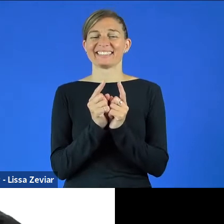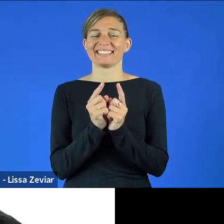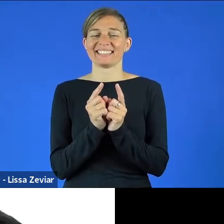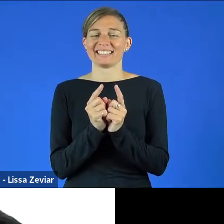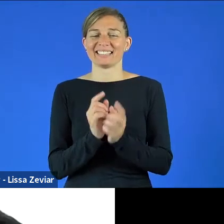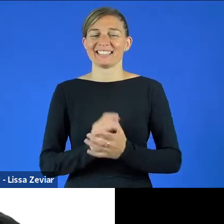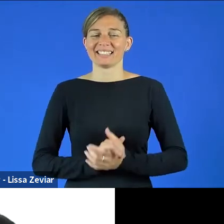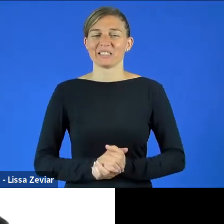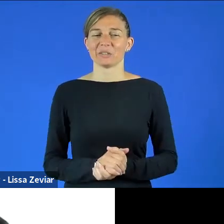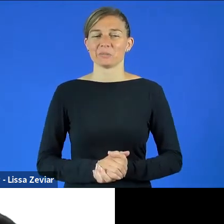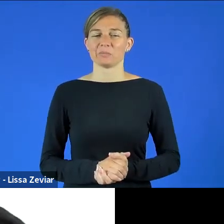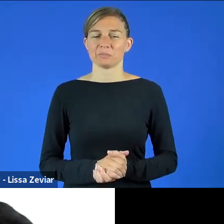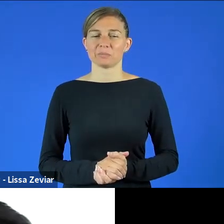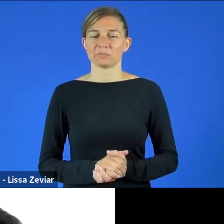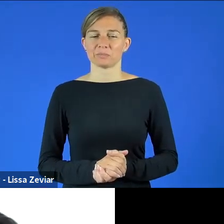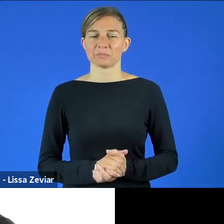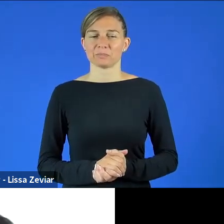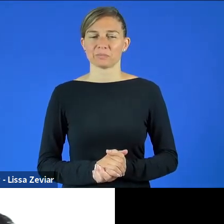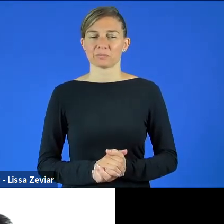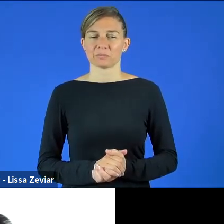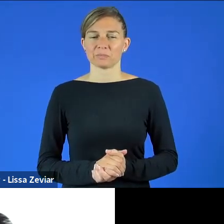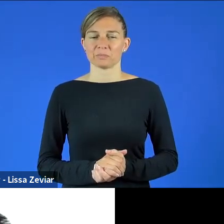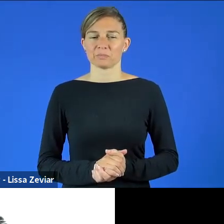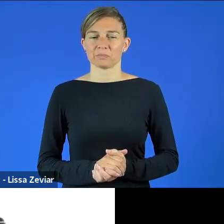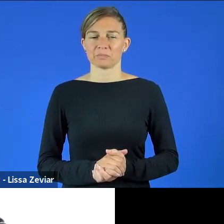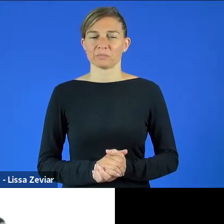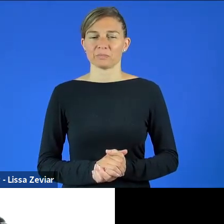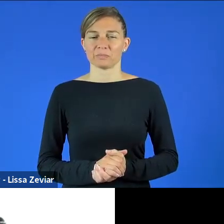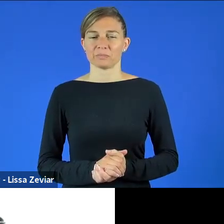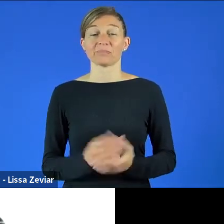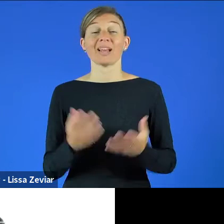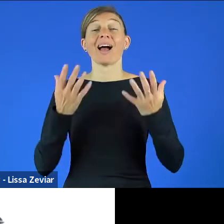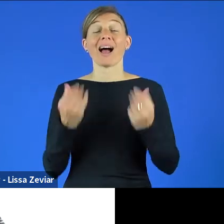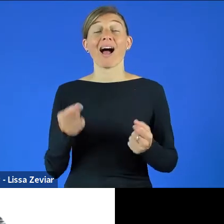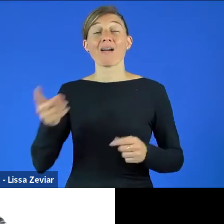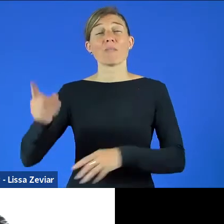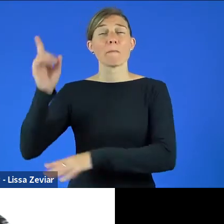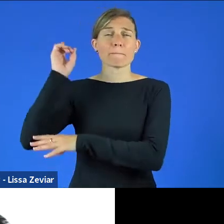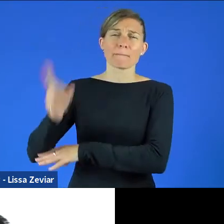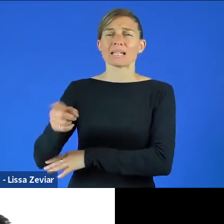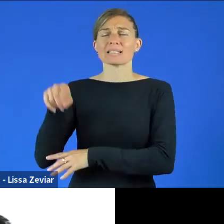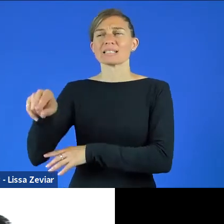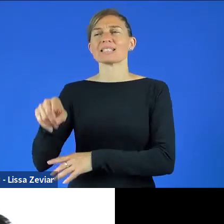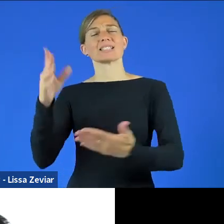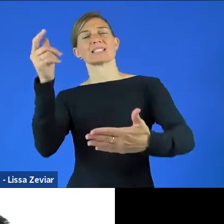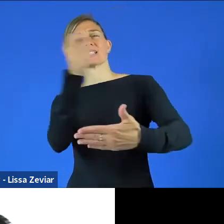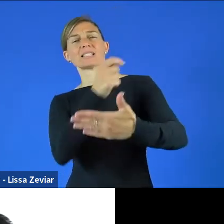that we continue the work on the mandate design for all to increase awareness of accessibility issues